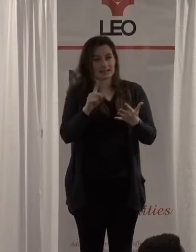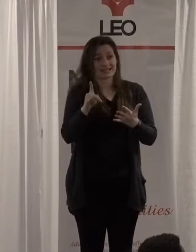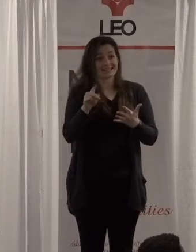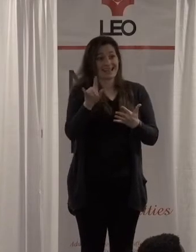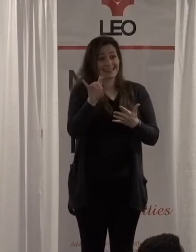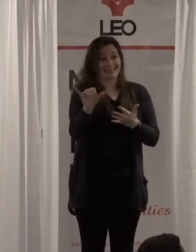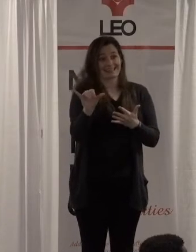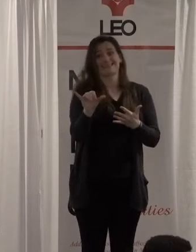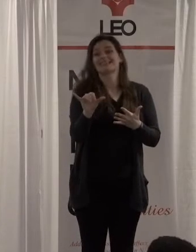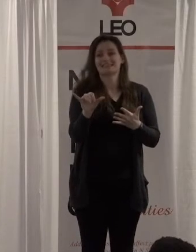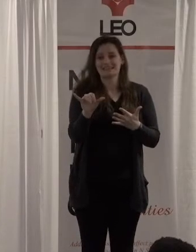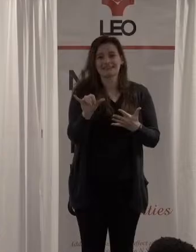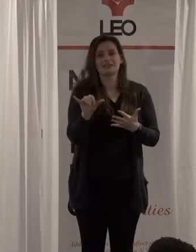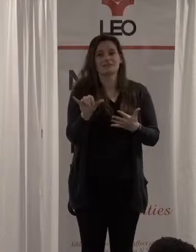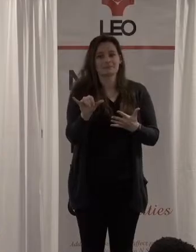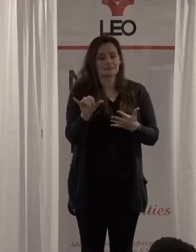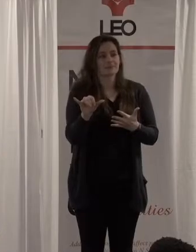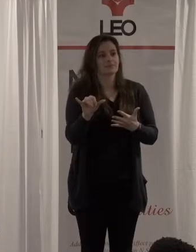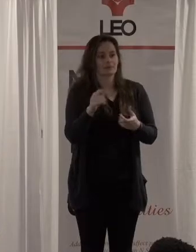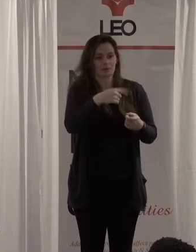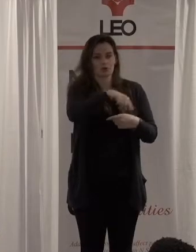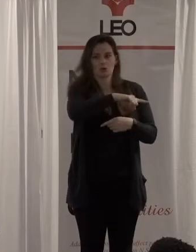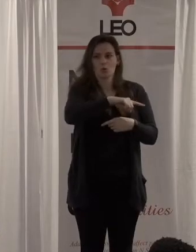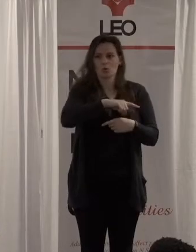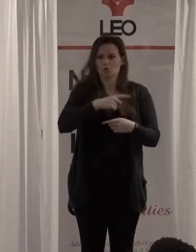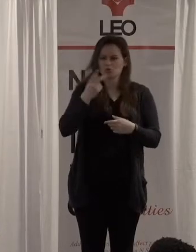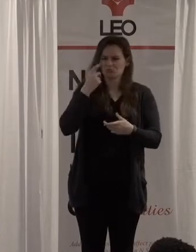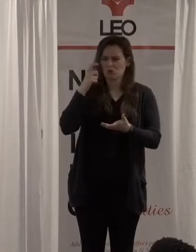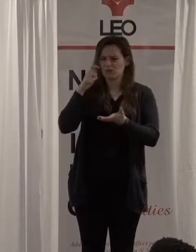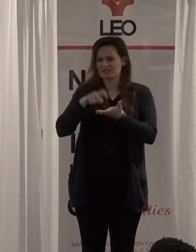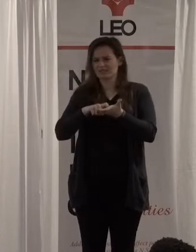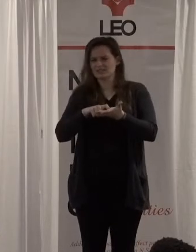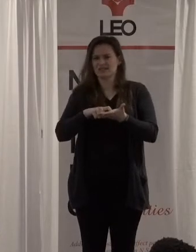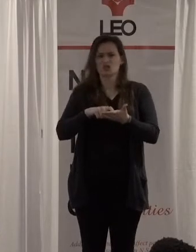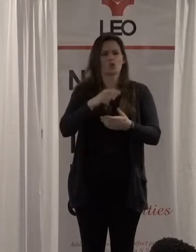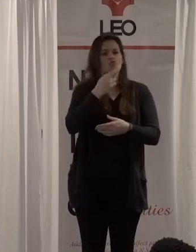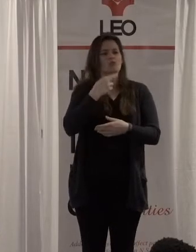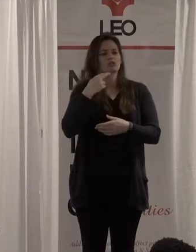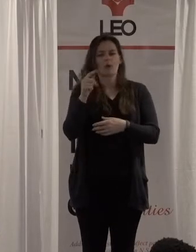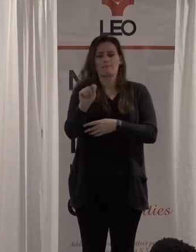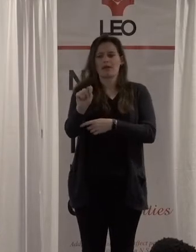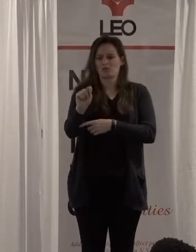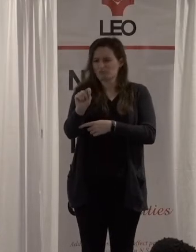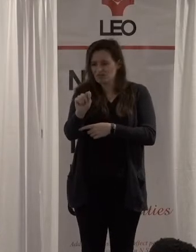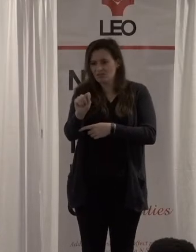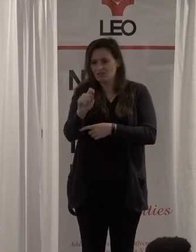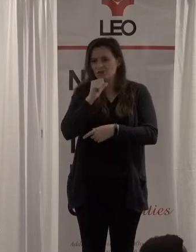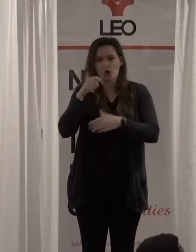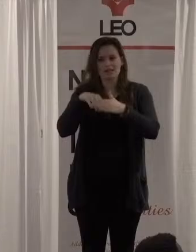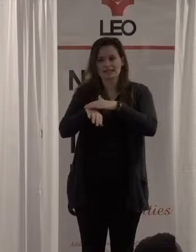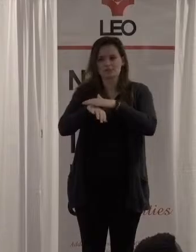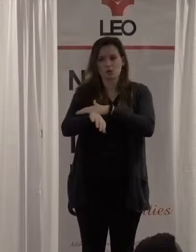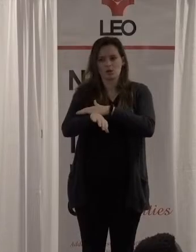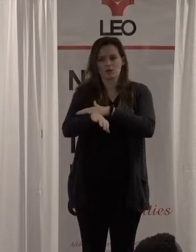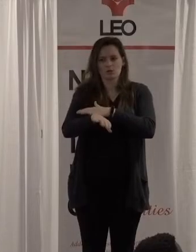CHALLENGED THE INACCESSIBILITY OF RESTAURANTS WASHROOMS AND THE AS A RESULT IS THE ONGOING REMOVAL OF BARRIERS